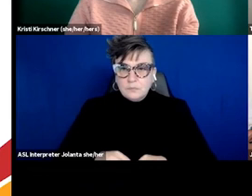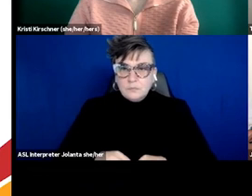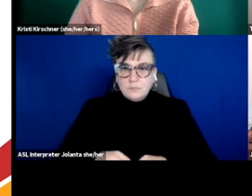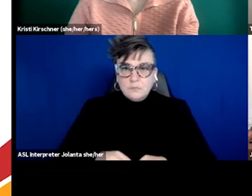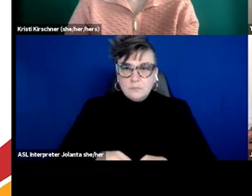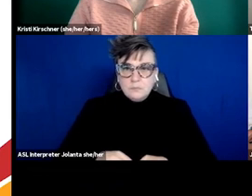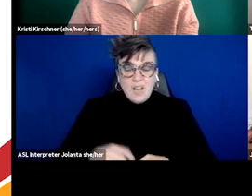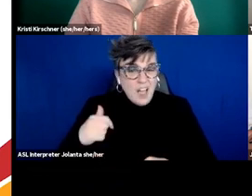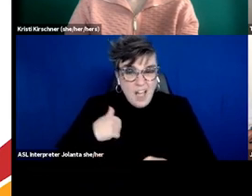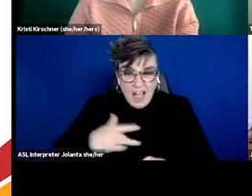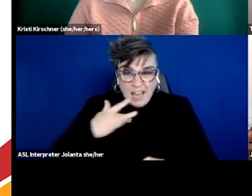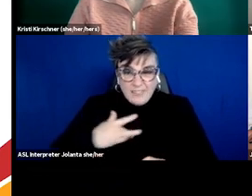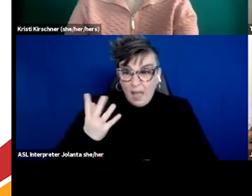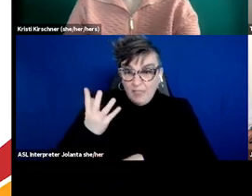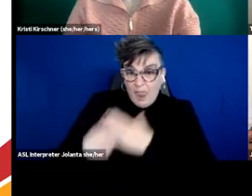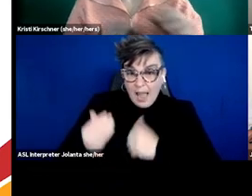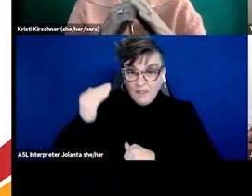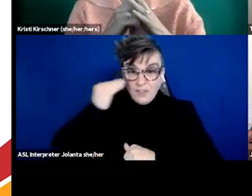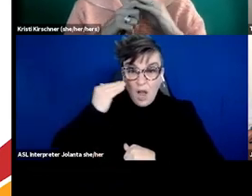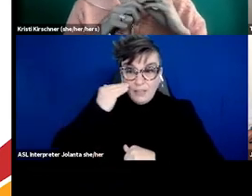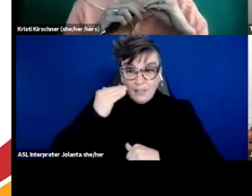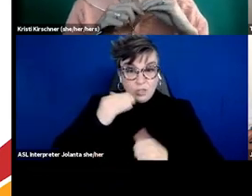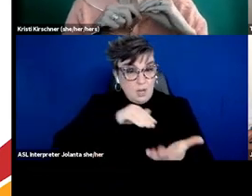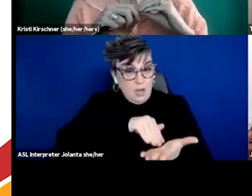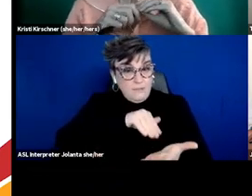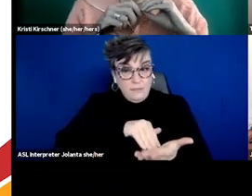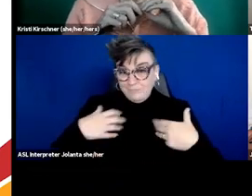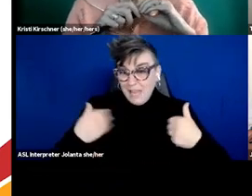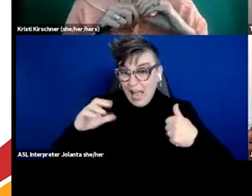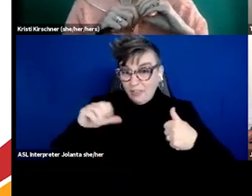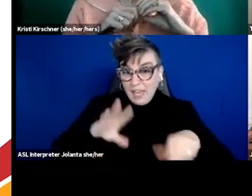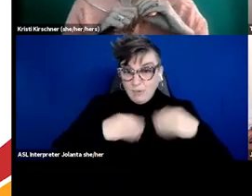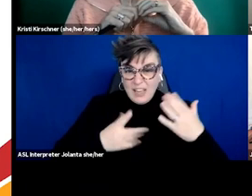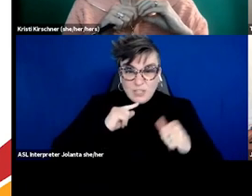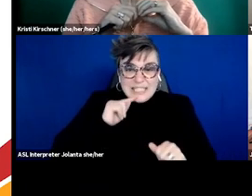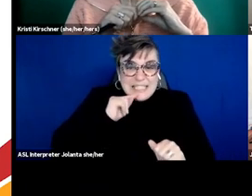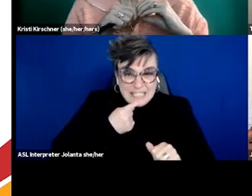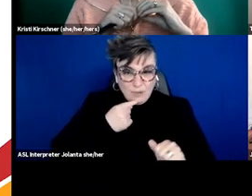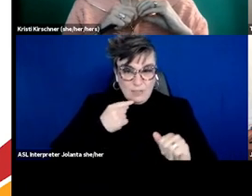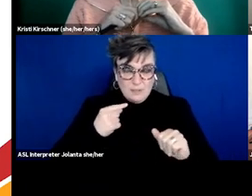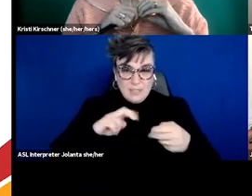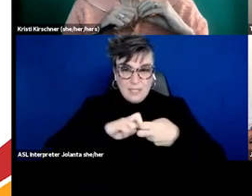of knowledge on the healthcare providers is a significant issue. Certainly, you do hear